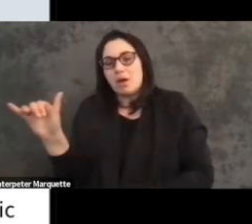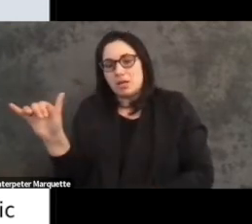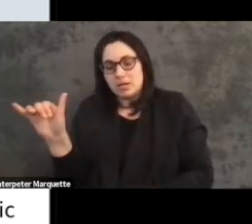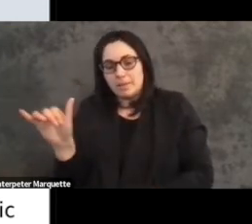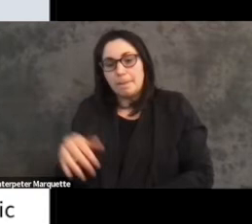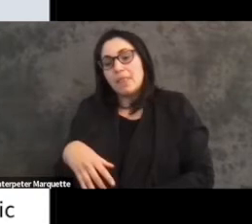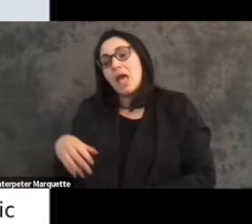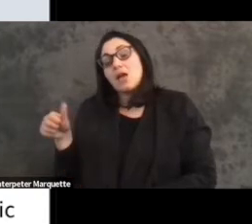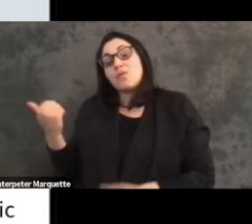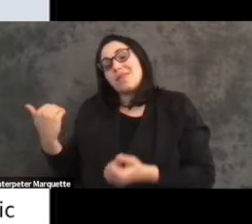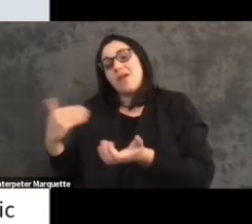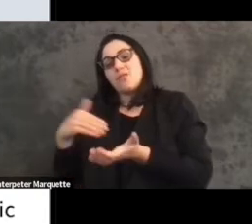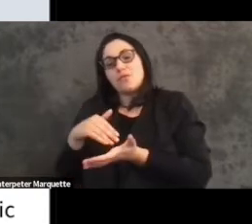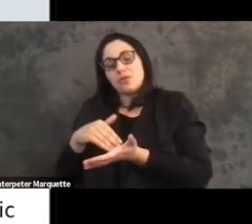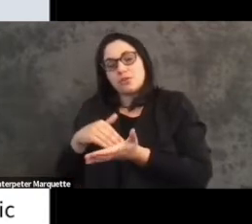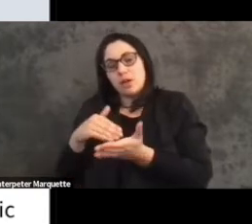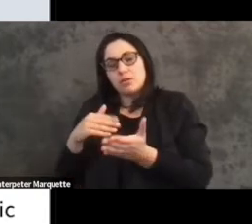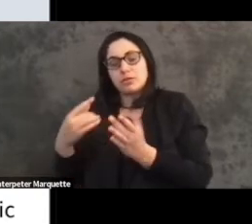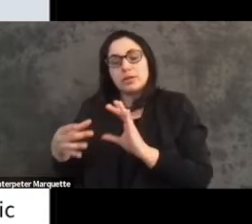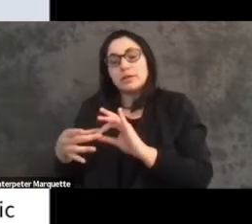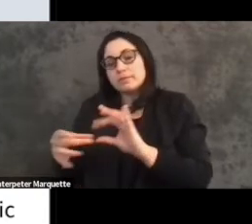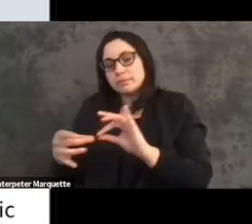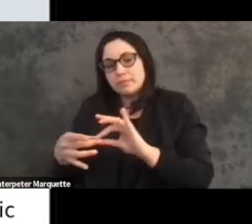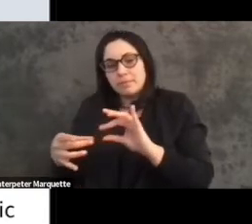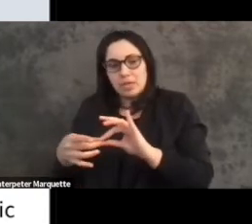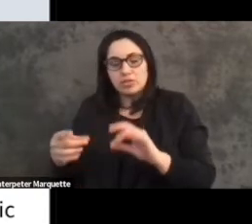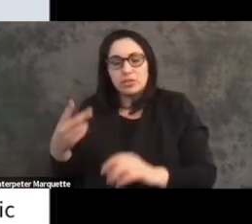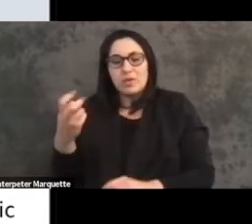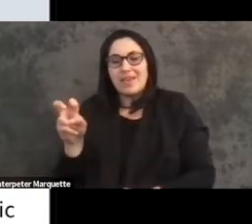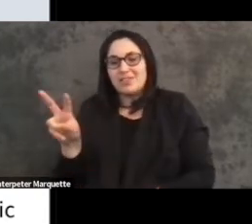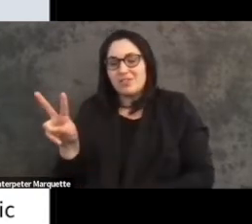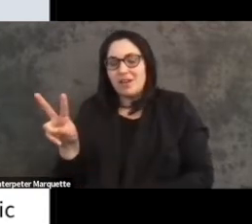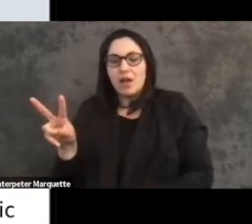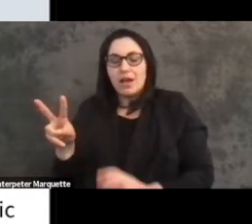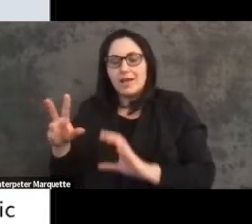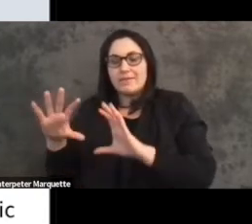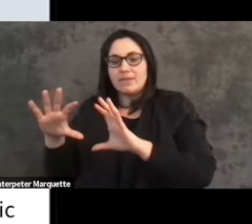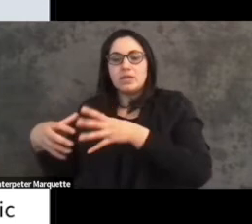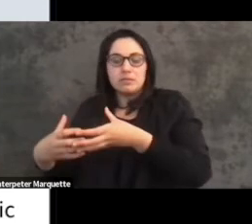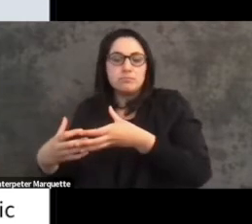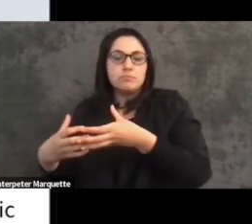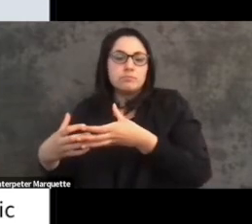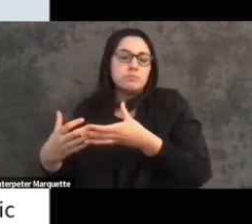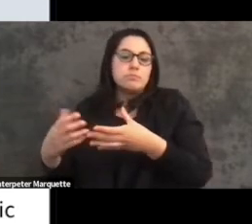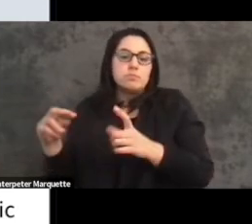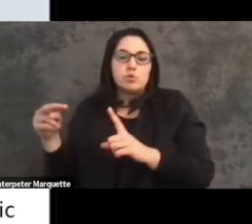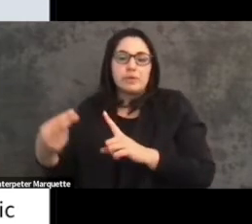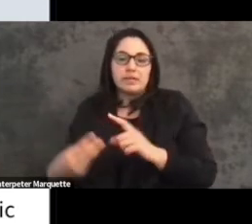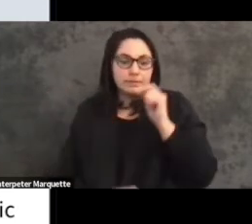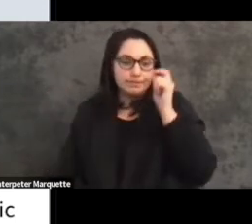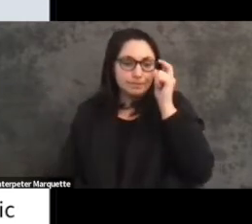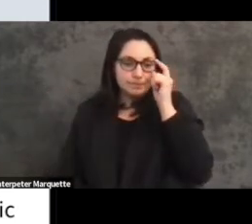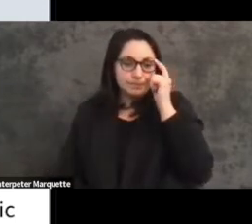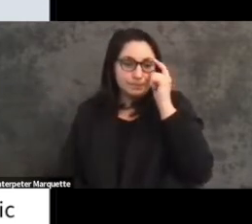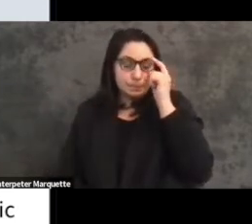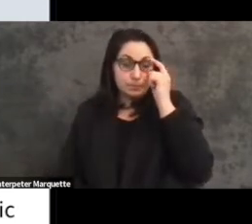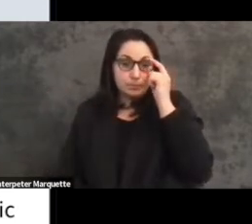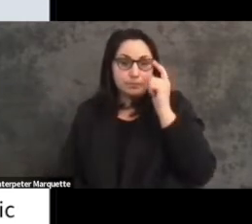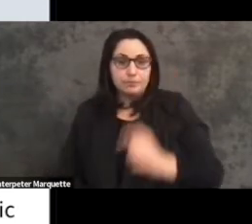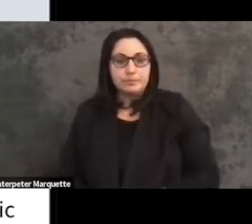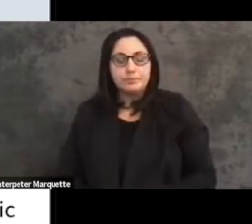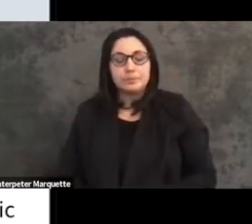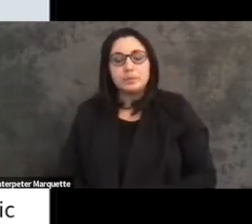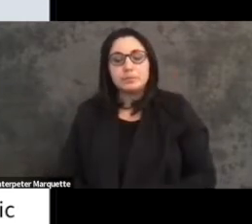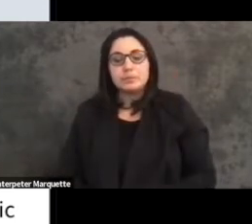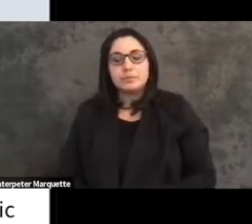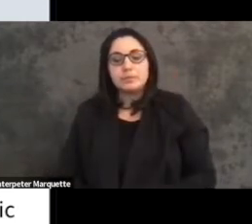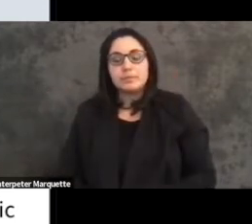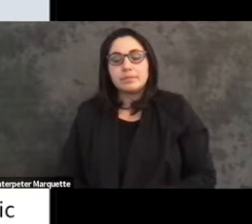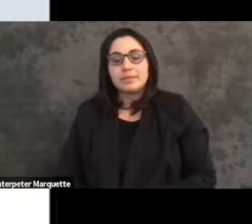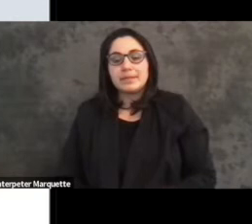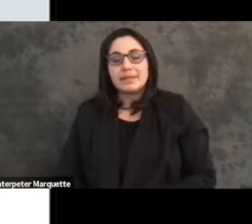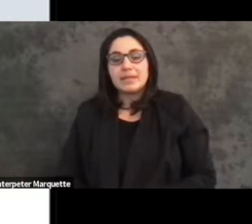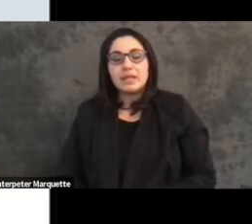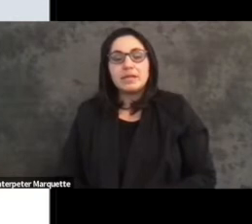antibody response. And I know Michael also mentioned this in the HIV cohort. Next slide,